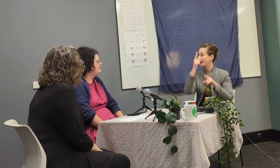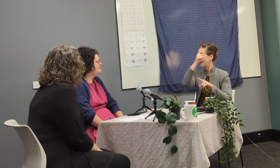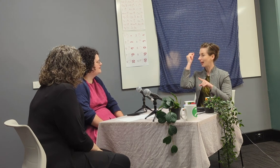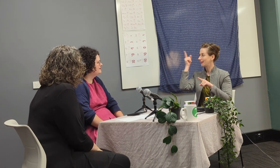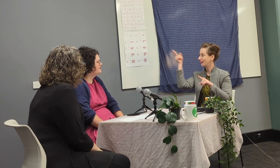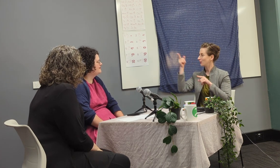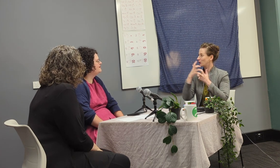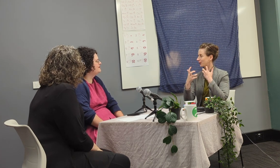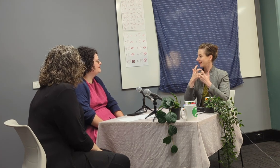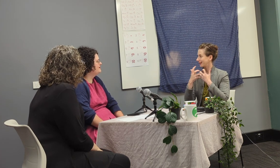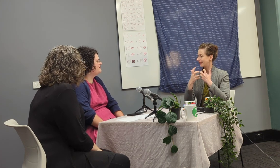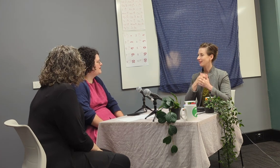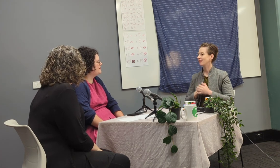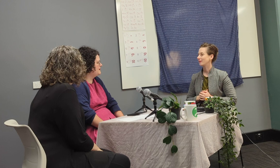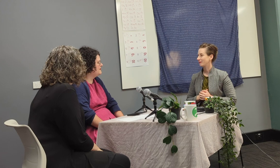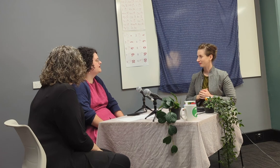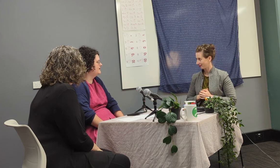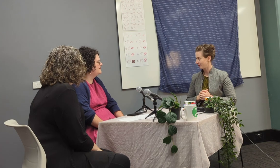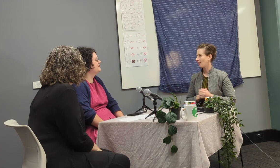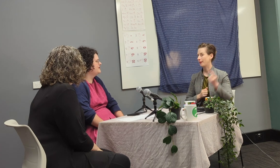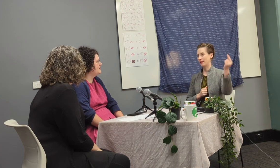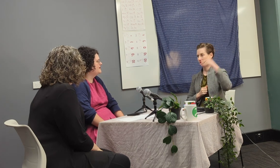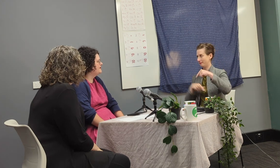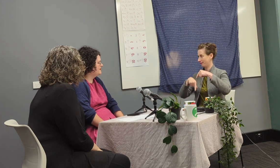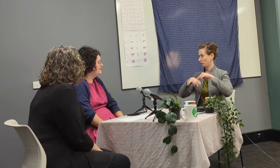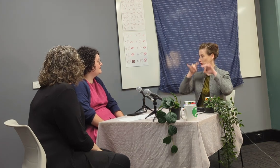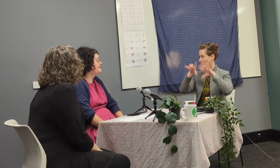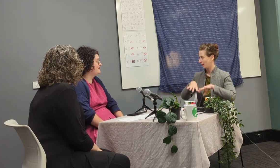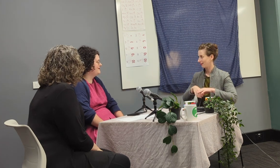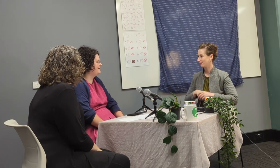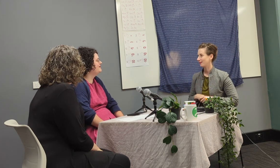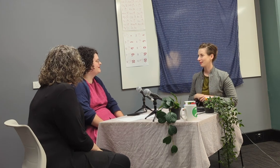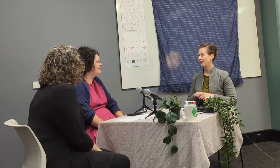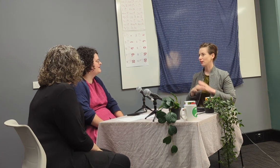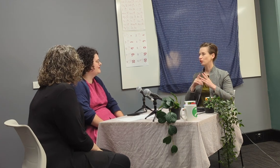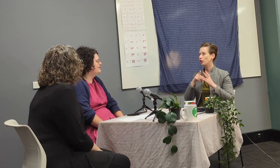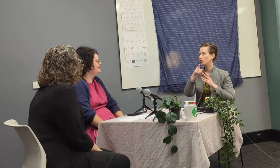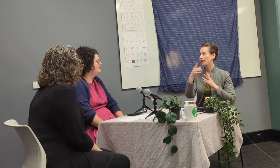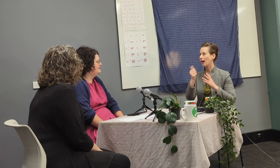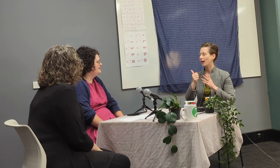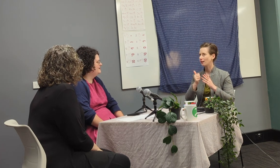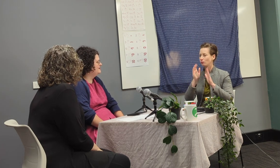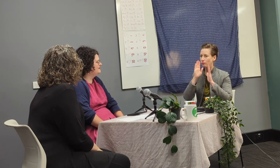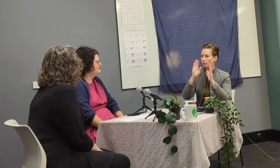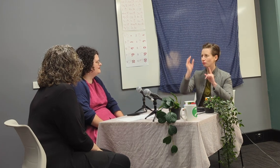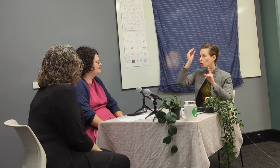She was studying at Gallaudet University. She came to Australia to do her PhD with Trevor too.